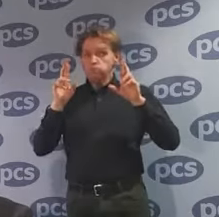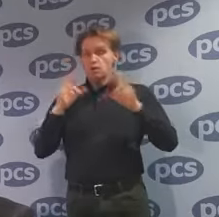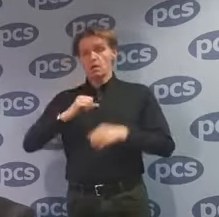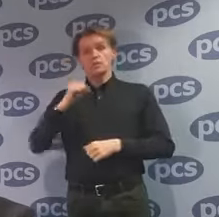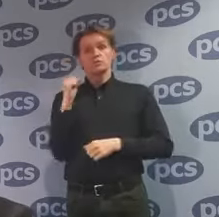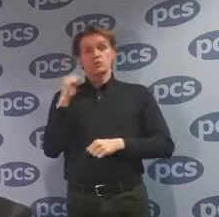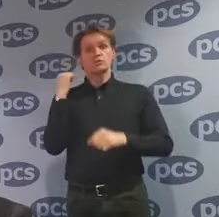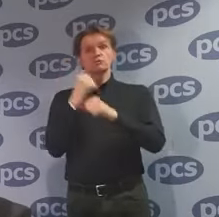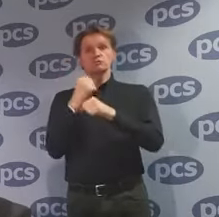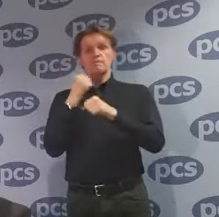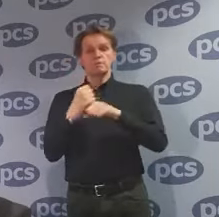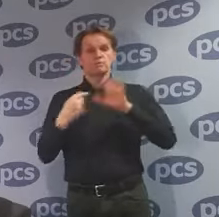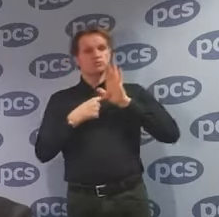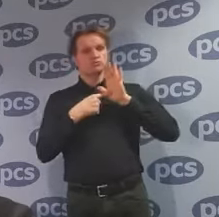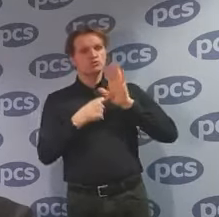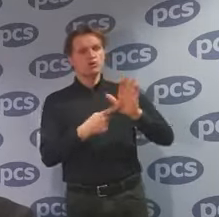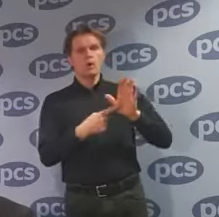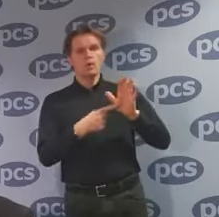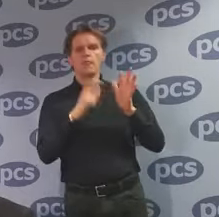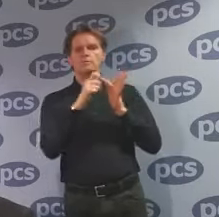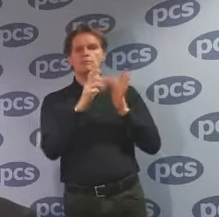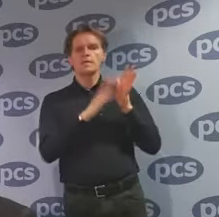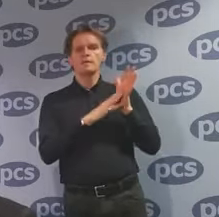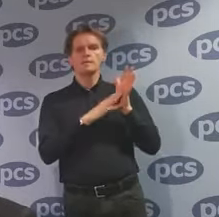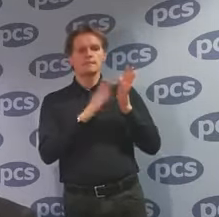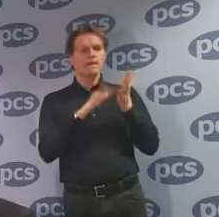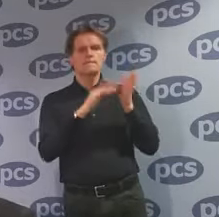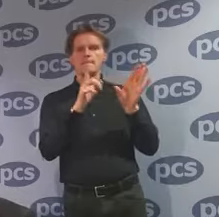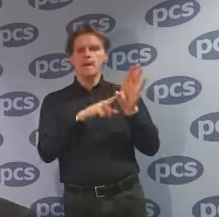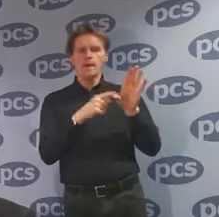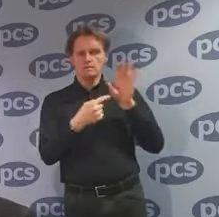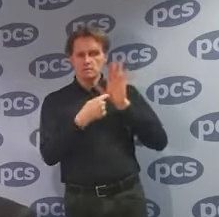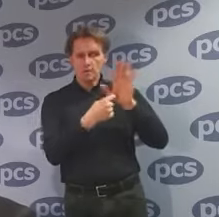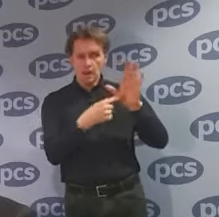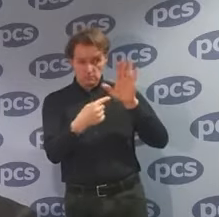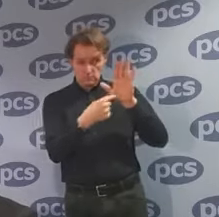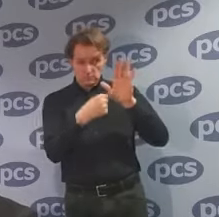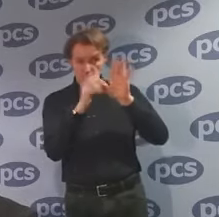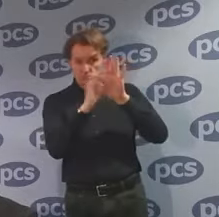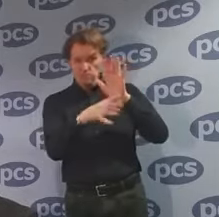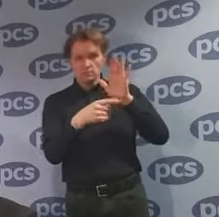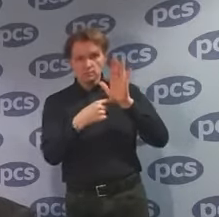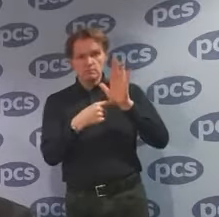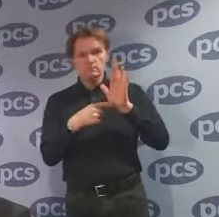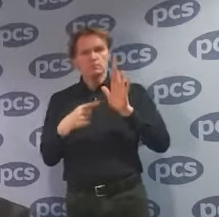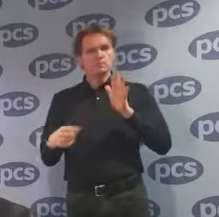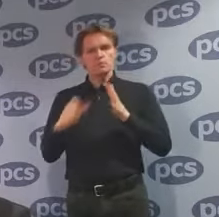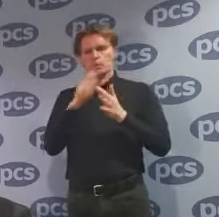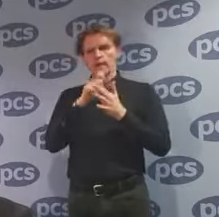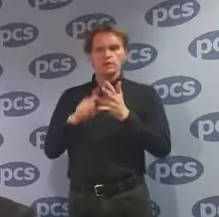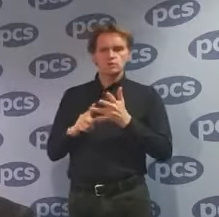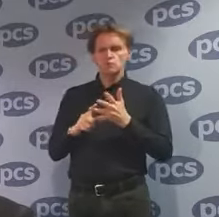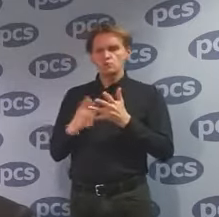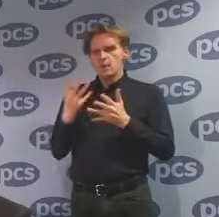what she should be doing and says we are scrapped the cap we are putting money in that can deliver above inflation pay raises for PCS members